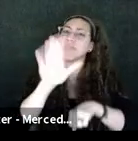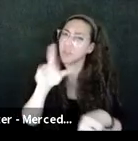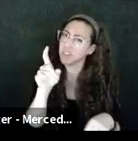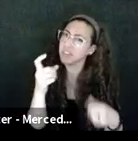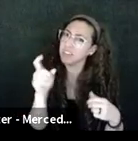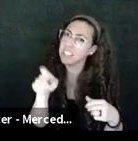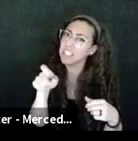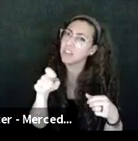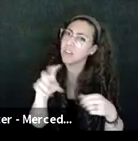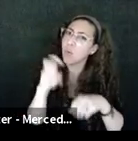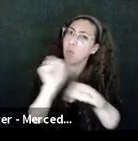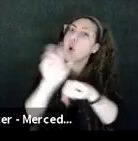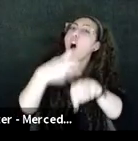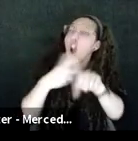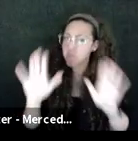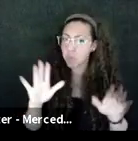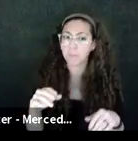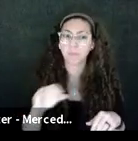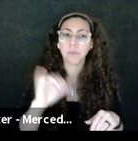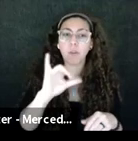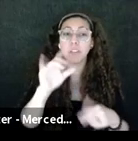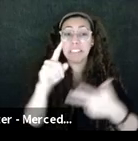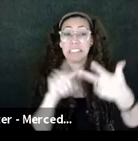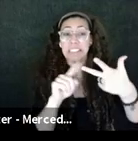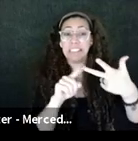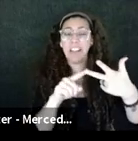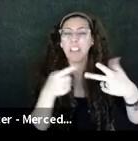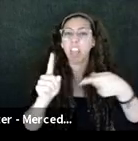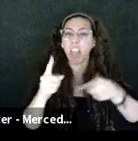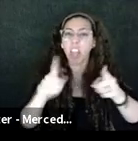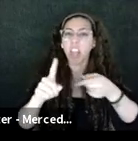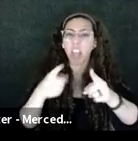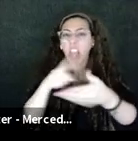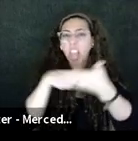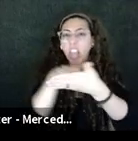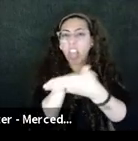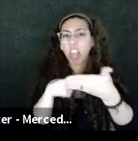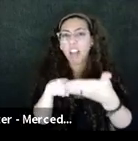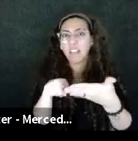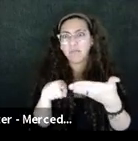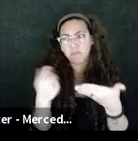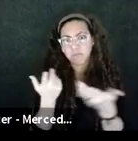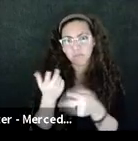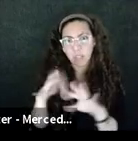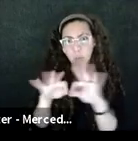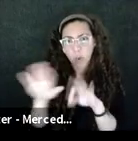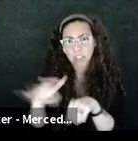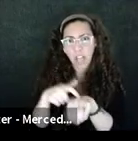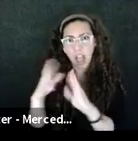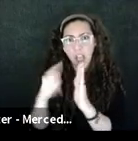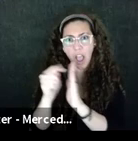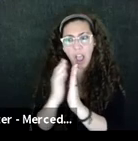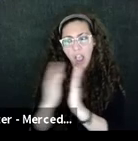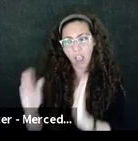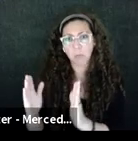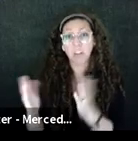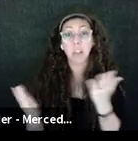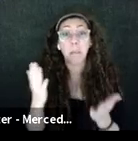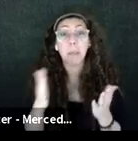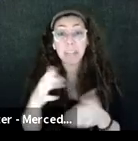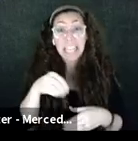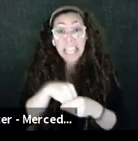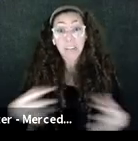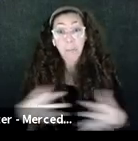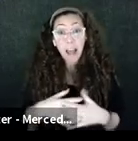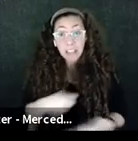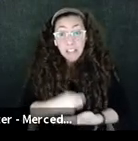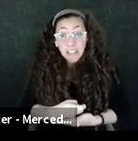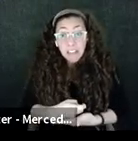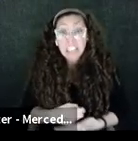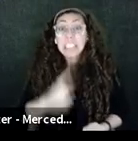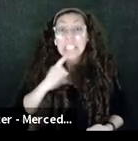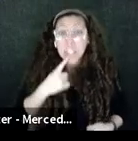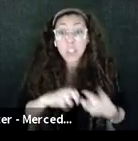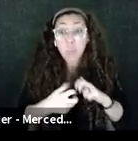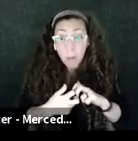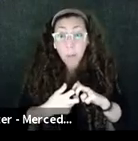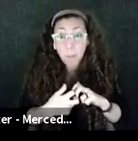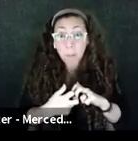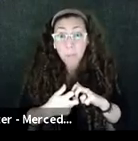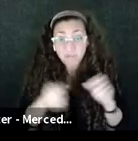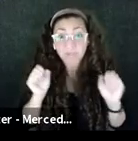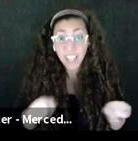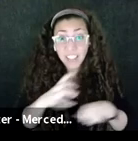Jason Williams: And again, insults during critical periods. So again, if you have a serious problem that happens in utero, it could really set things up pretty bad or if it's in that first year of life.